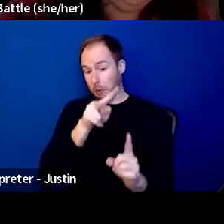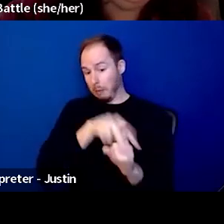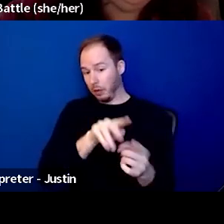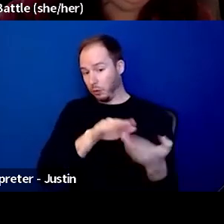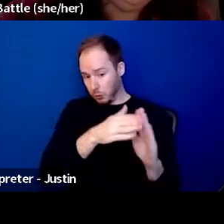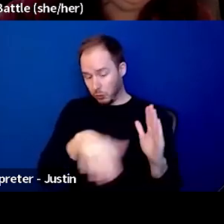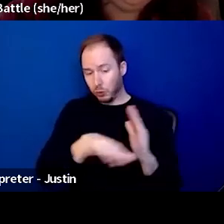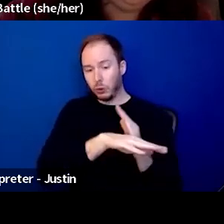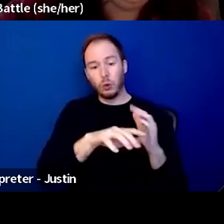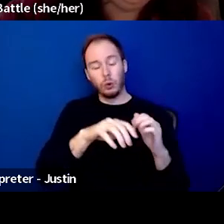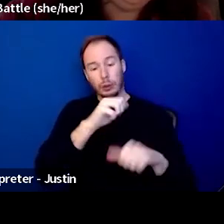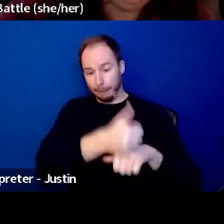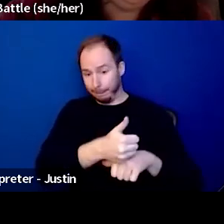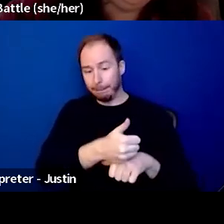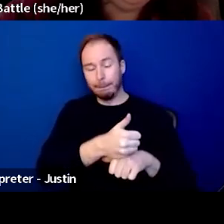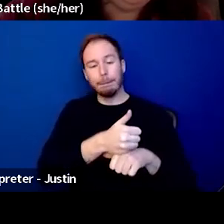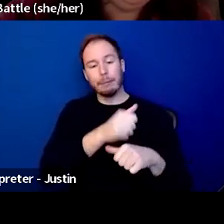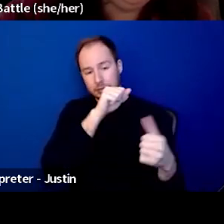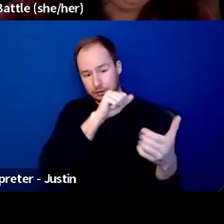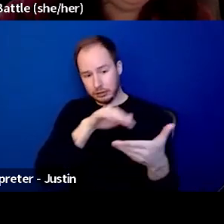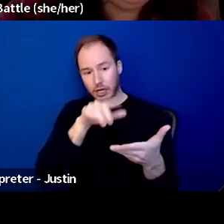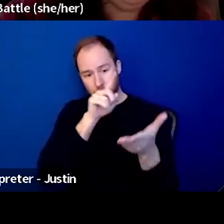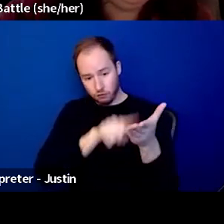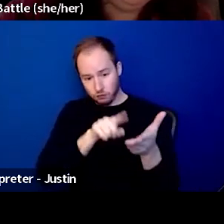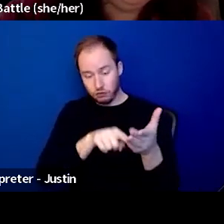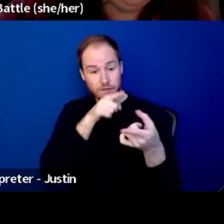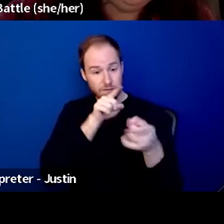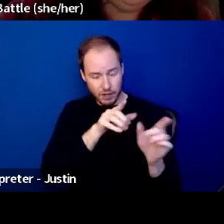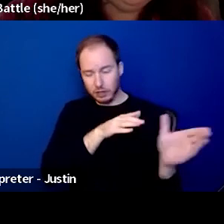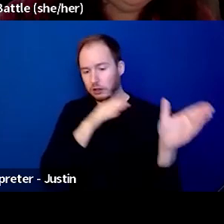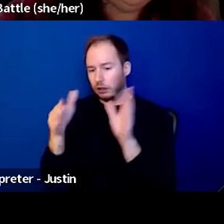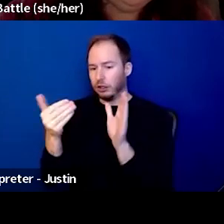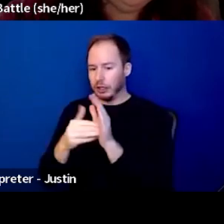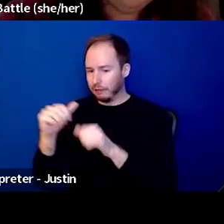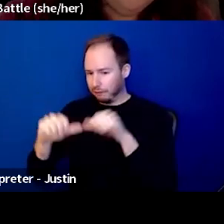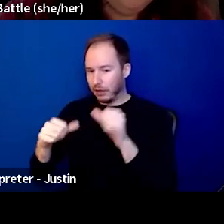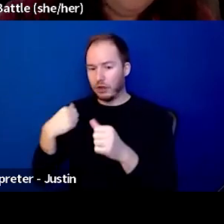then implementing them and then studying them whether or not they're effective, we have found that they have been effective.